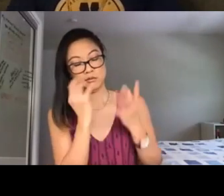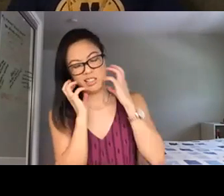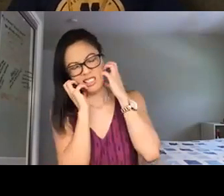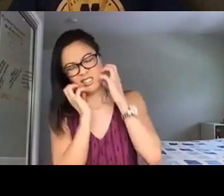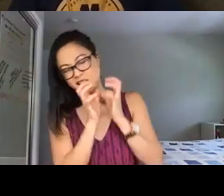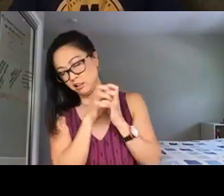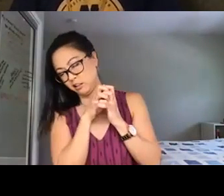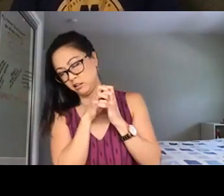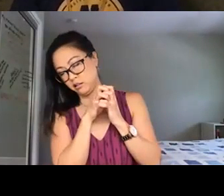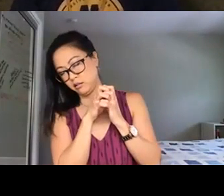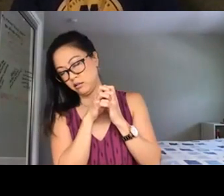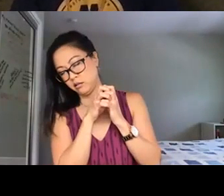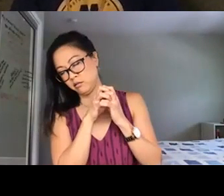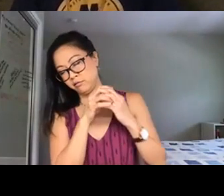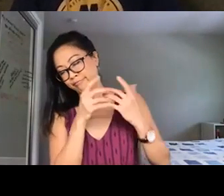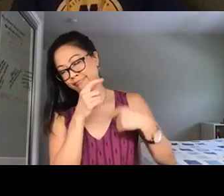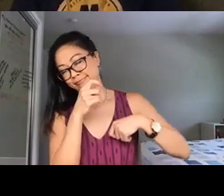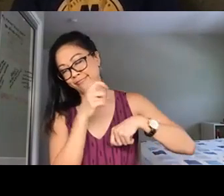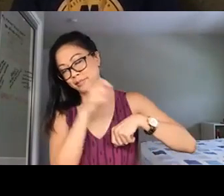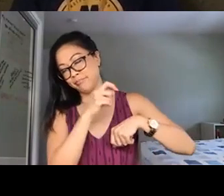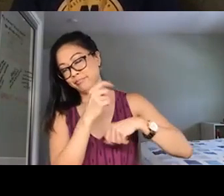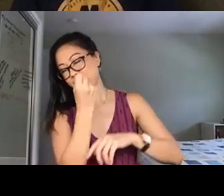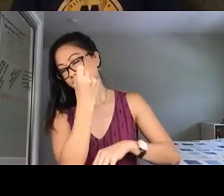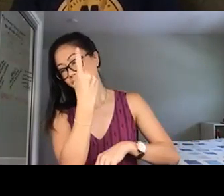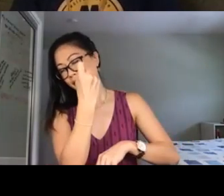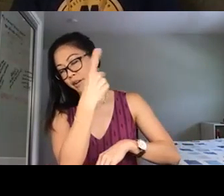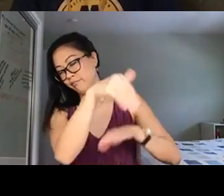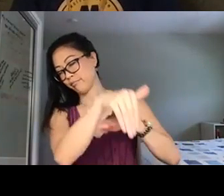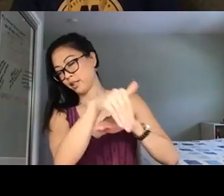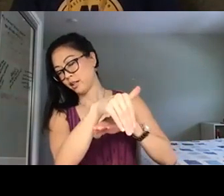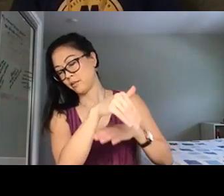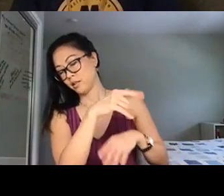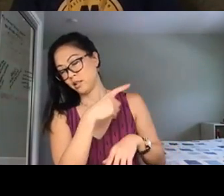like 11:00 p.m. and I'm exhausted but I can't sleep so I